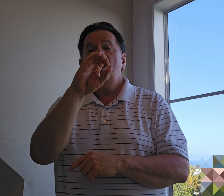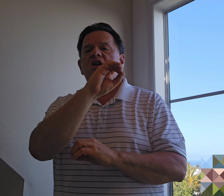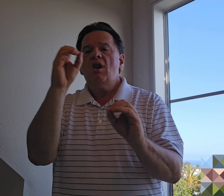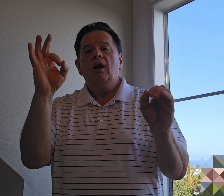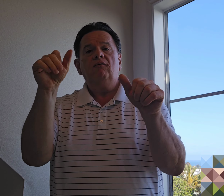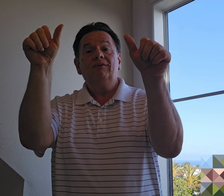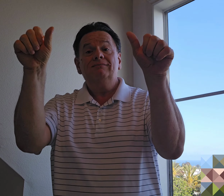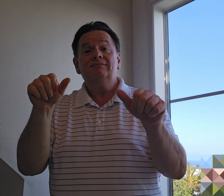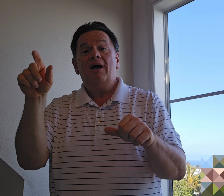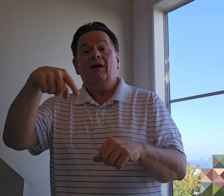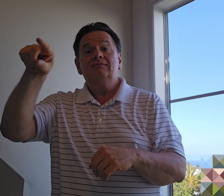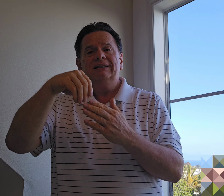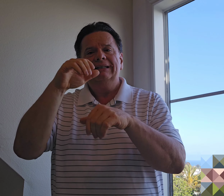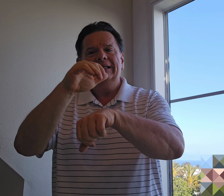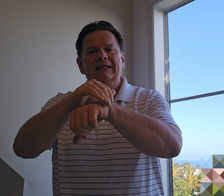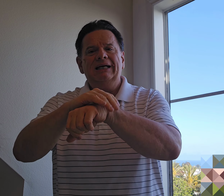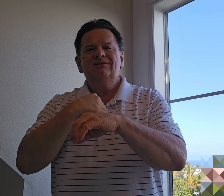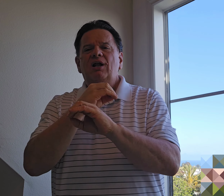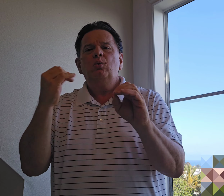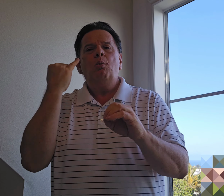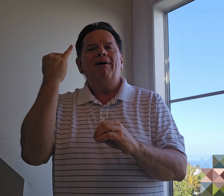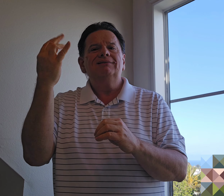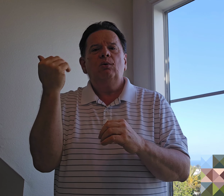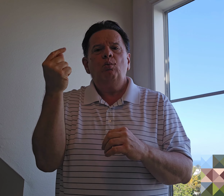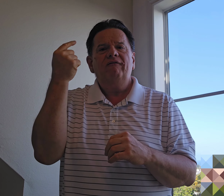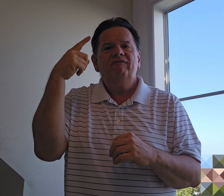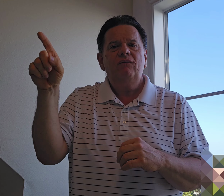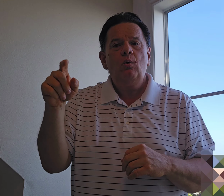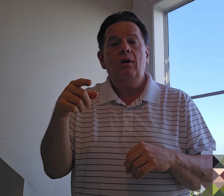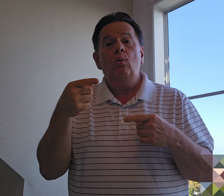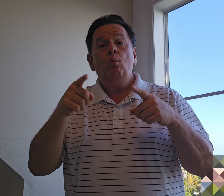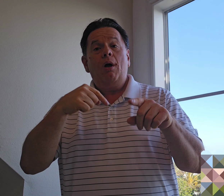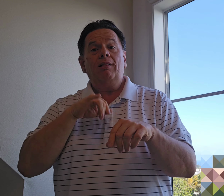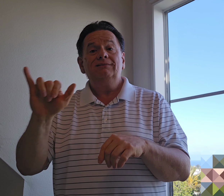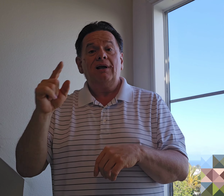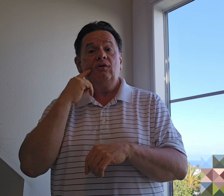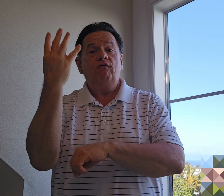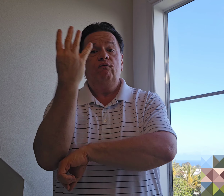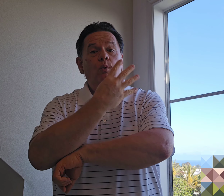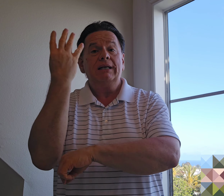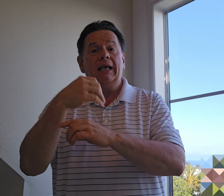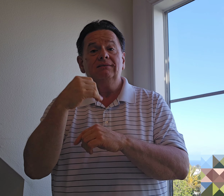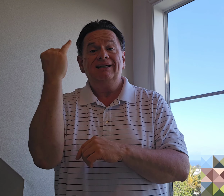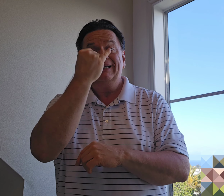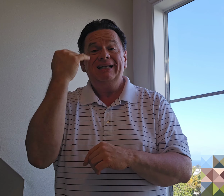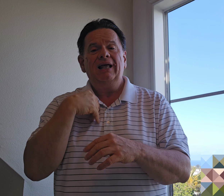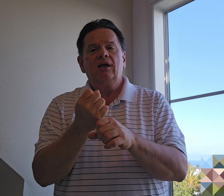None of the signs were in English and I had no idea what they were for. During my four-day stay in Italy,